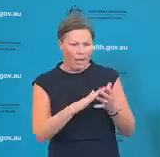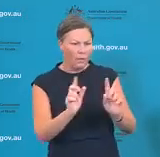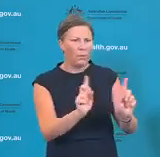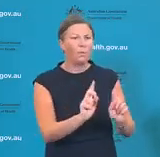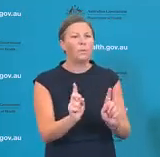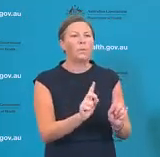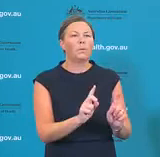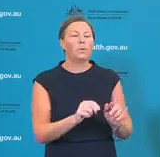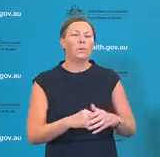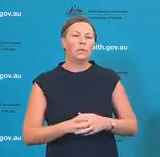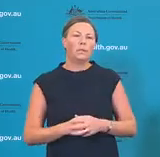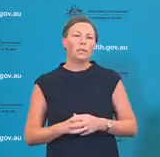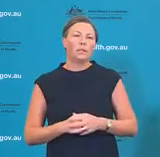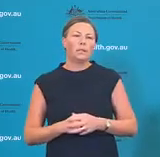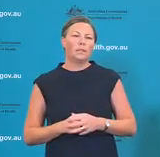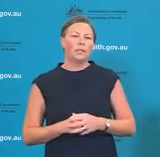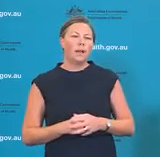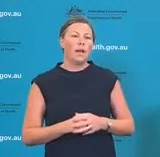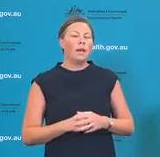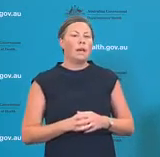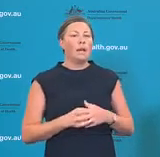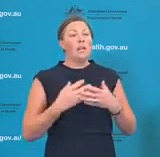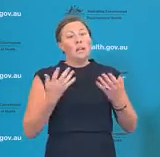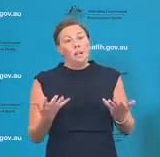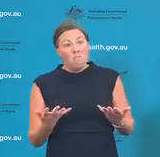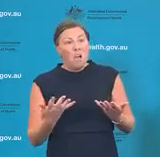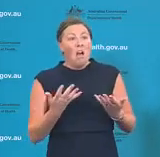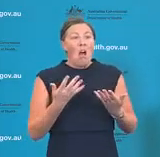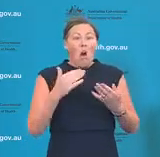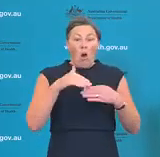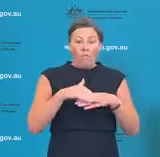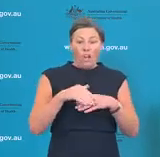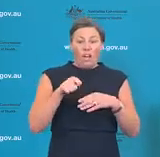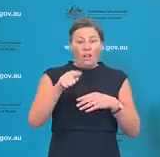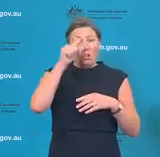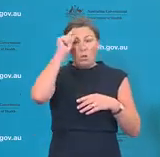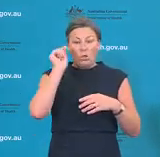definitely in considering where we might make changes, protecting the vulnerable